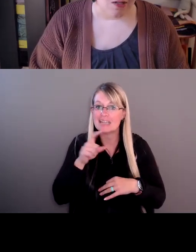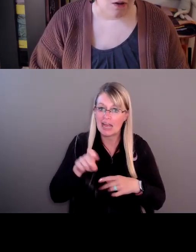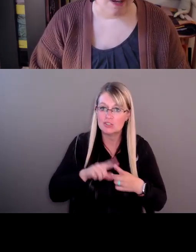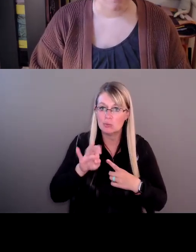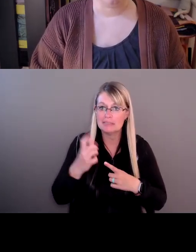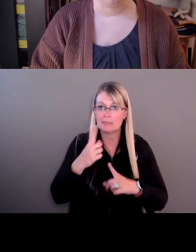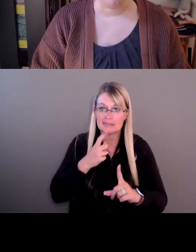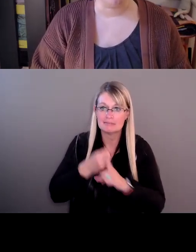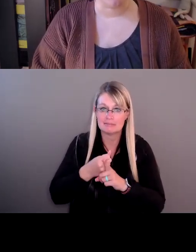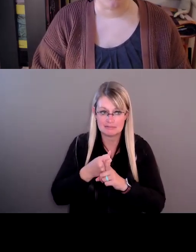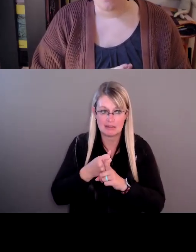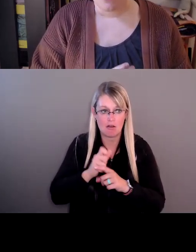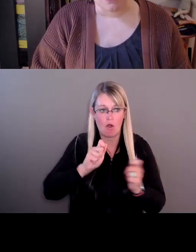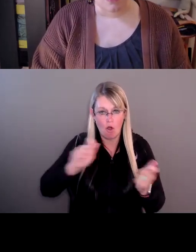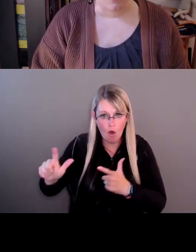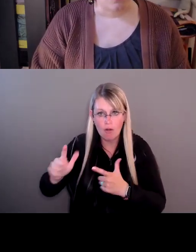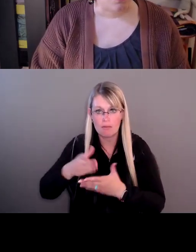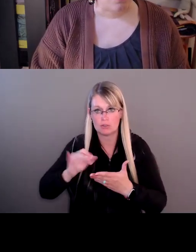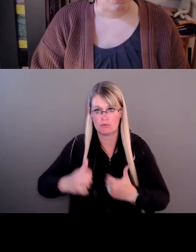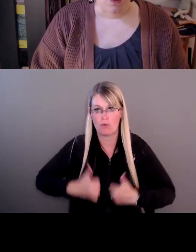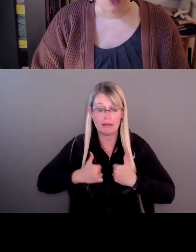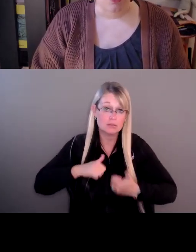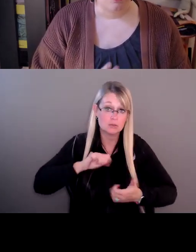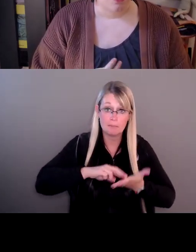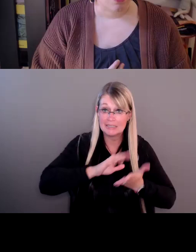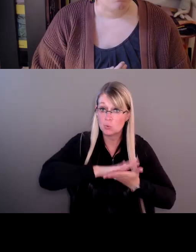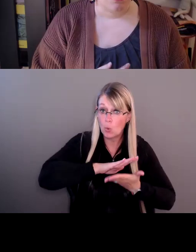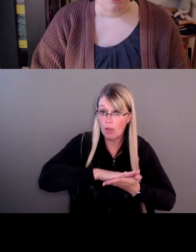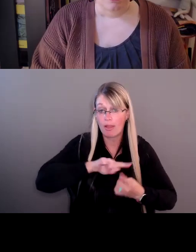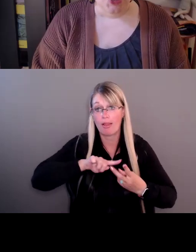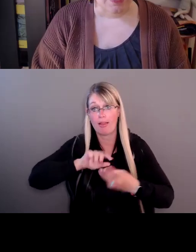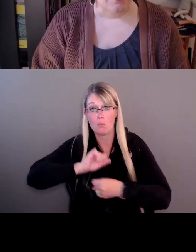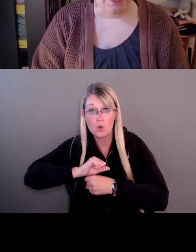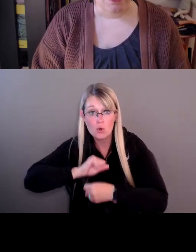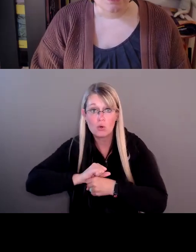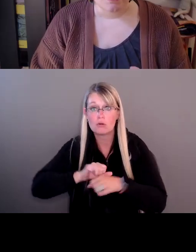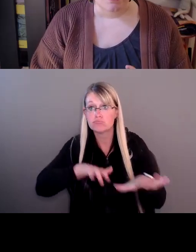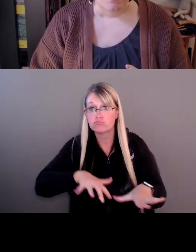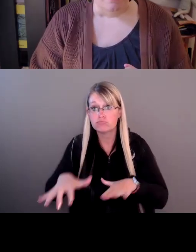all facets of your life, so that's going to include school, work, leisure activities,